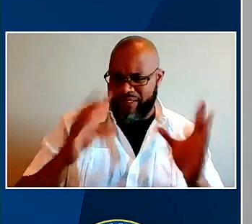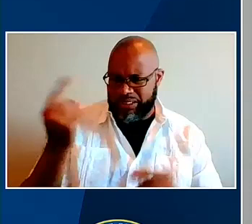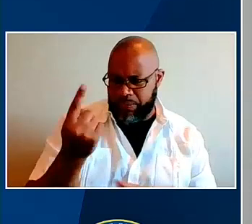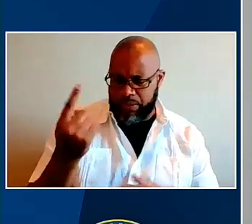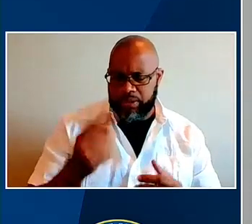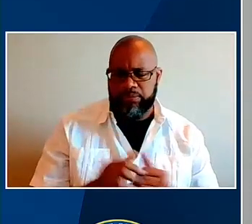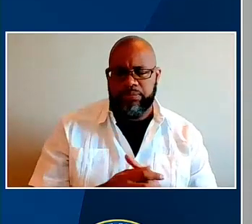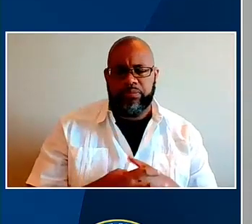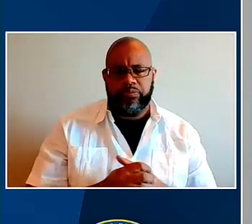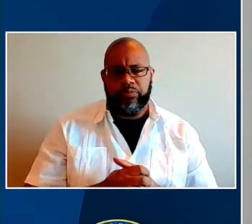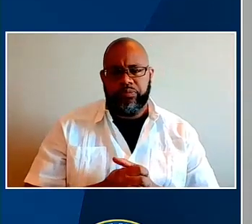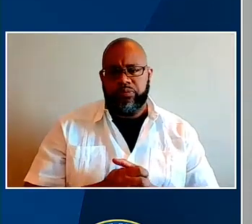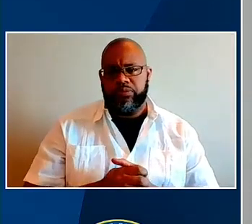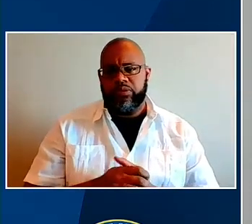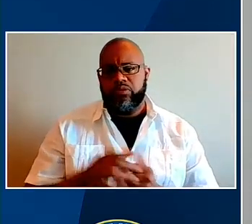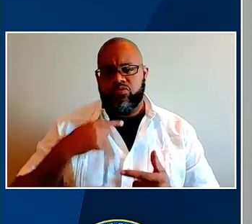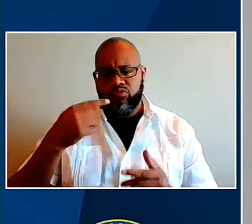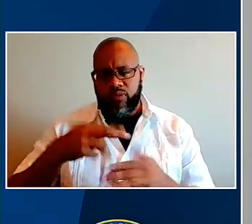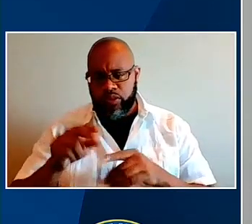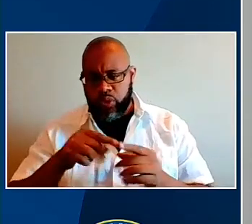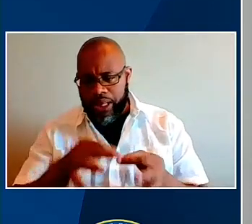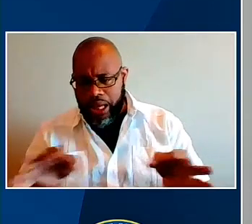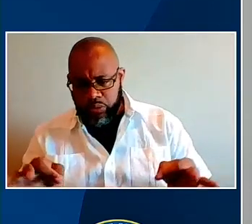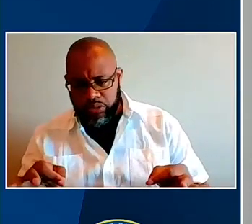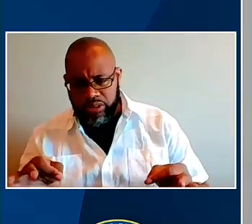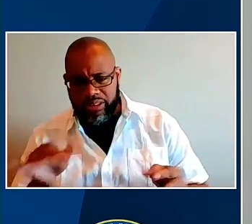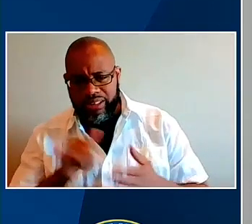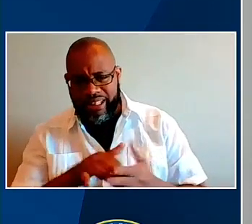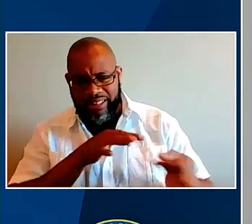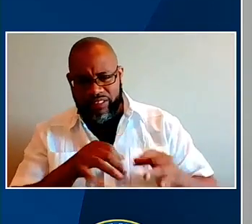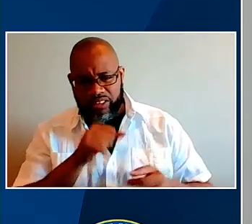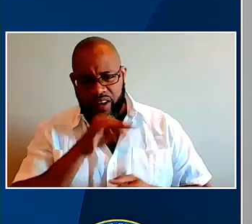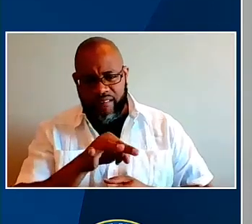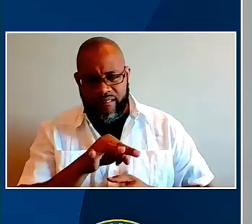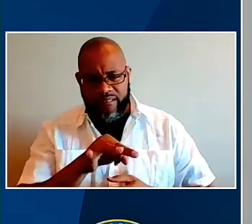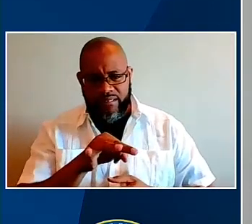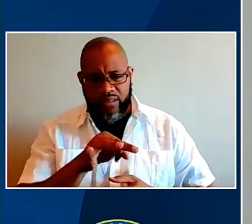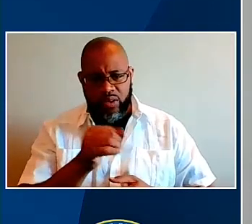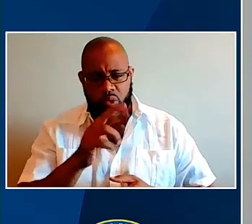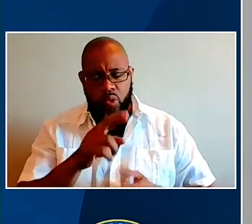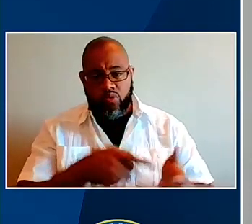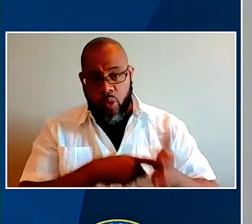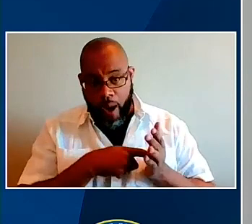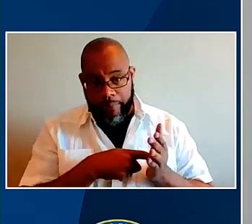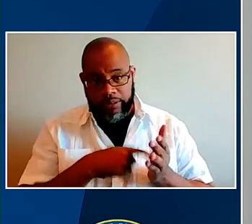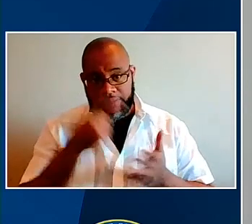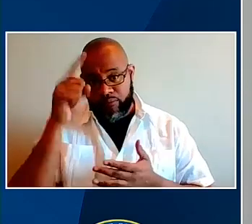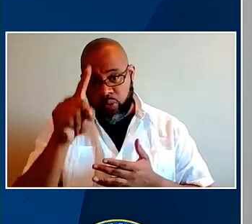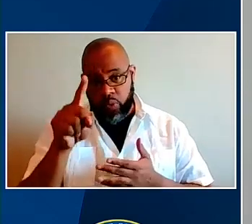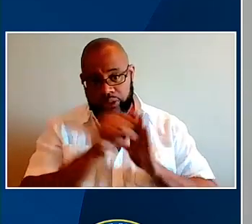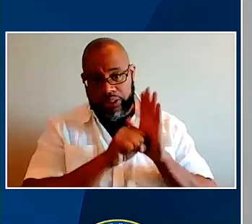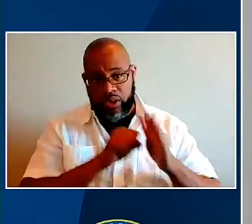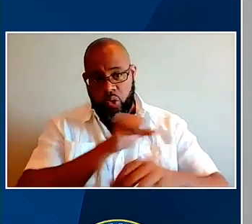You're actually referring to the language in the definition of- or the requirements for a state authorization reciprocity